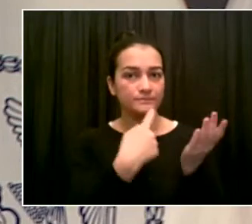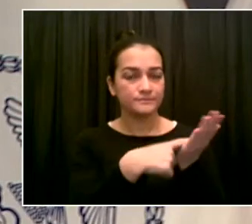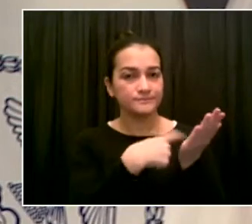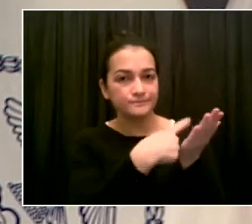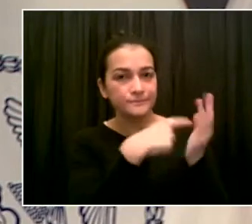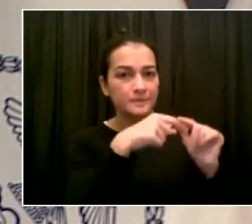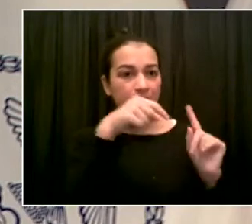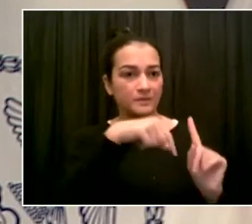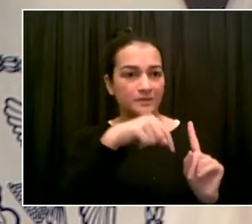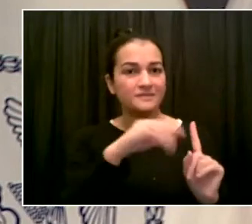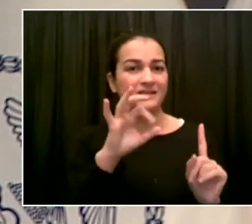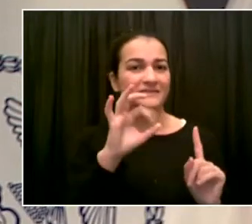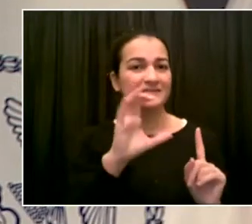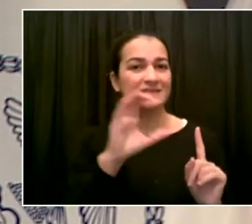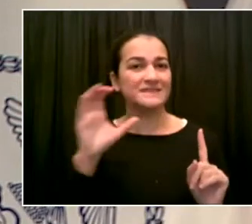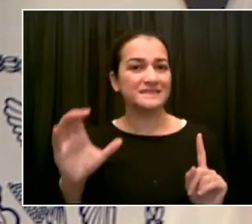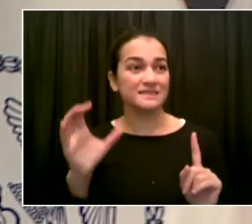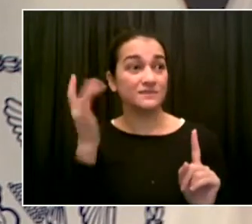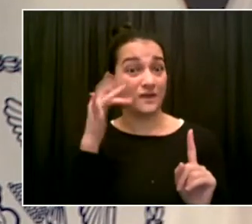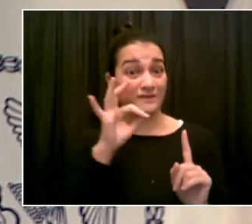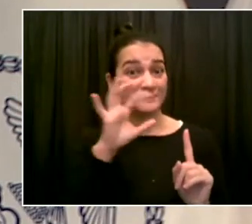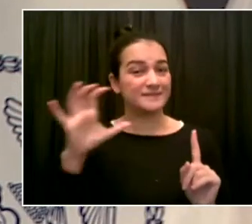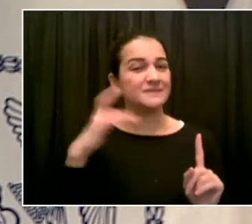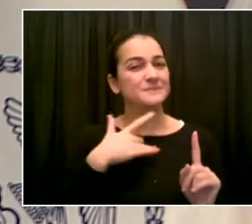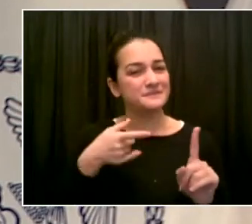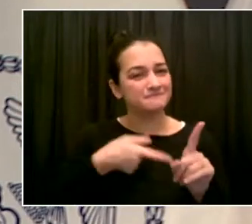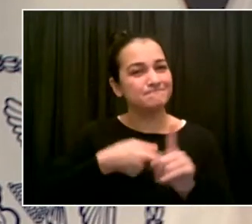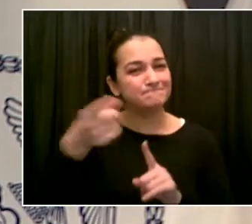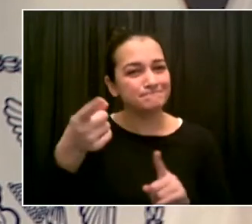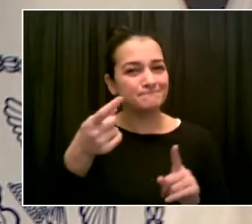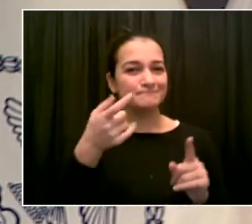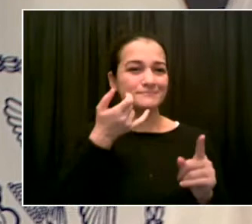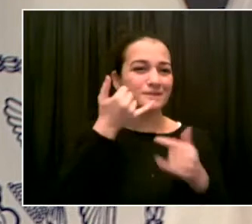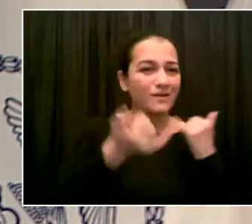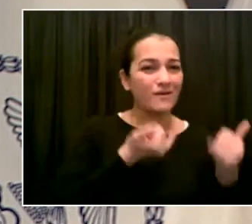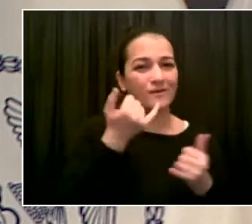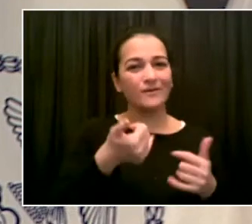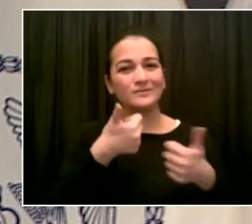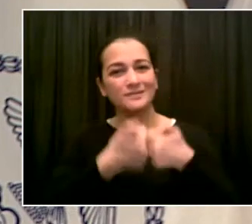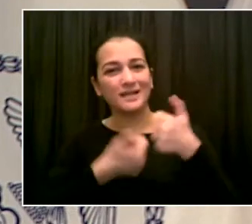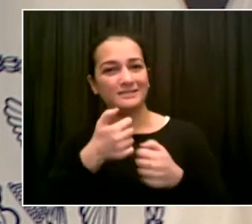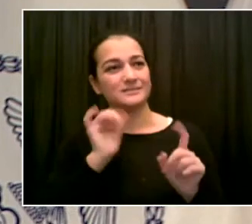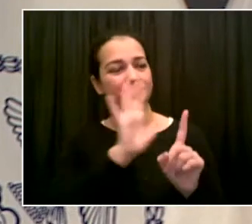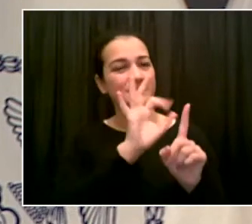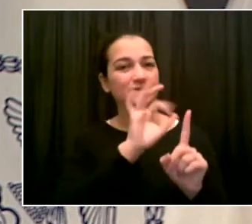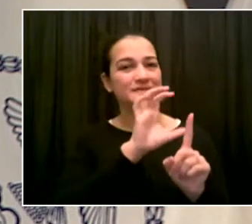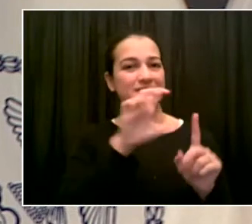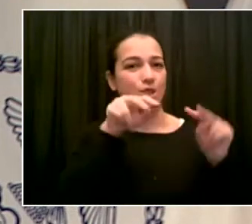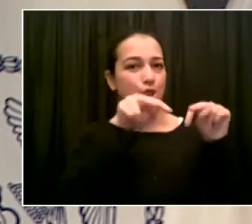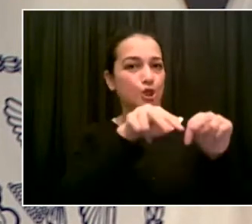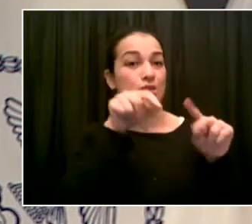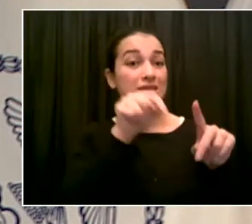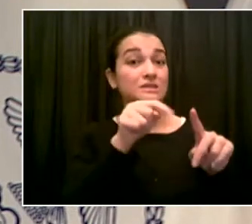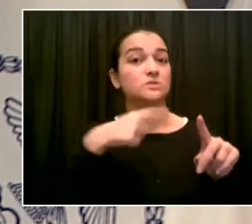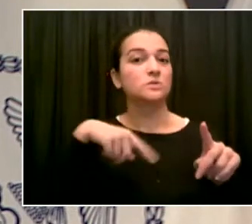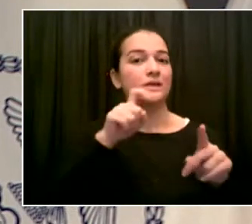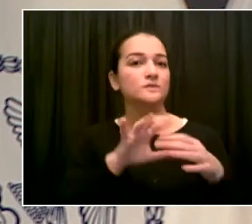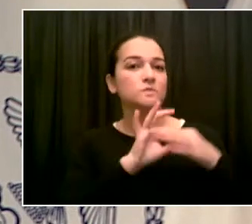THE FCC. THIS HAS BEEN A BIG